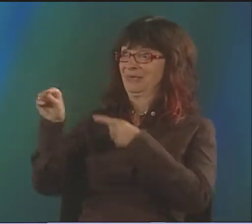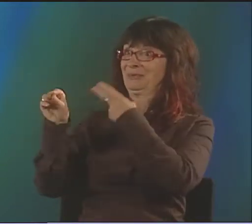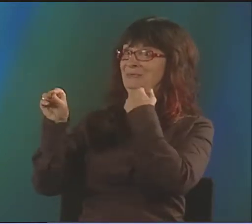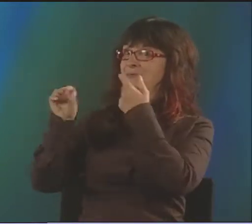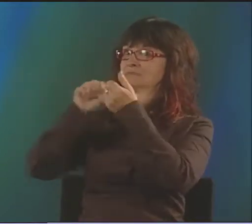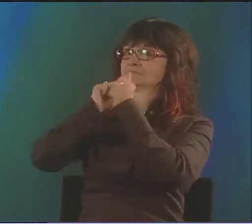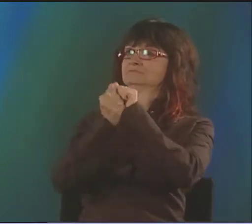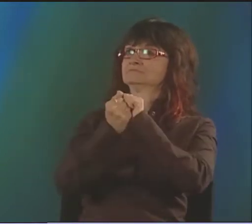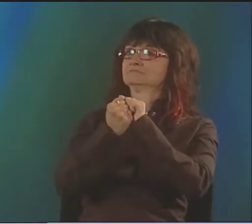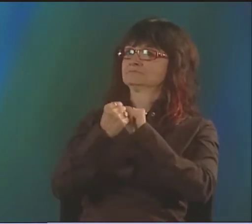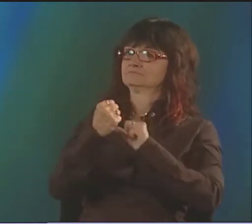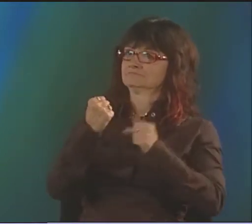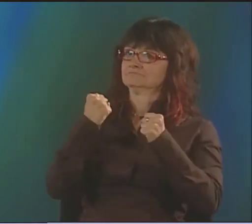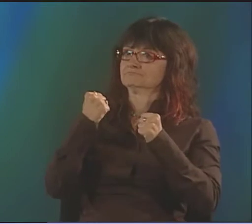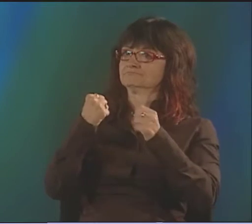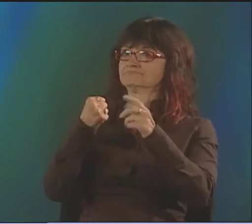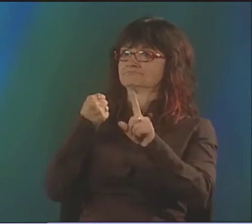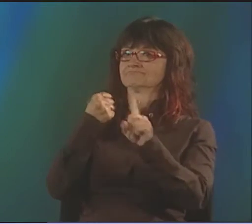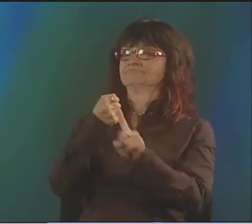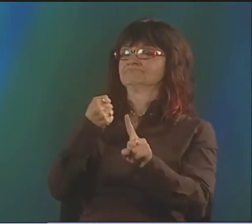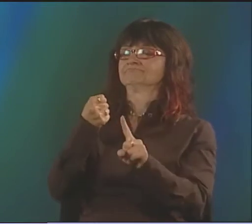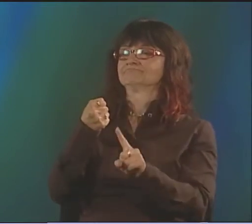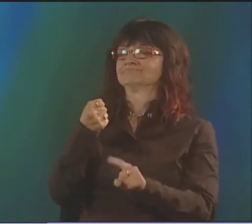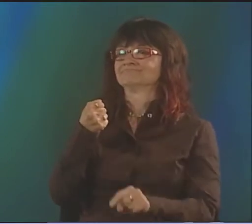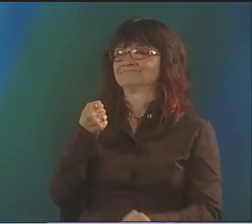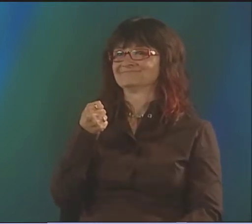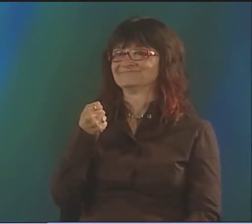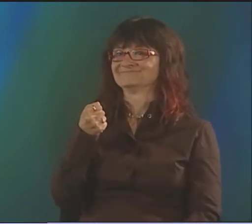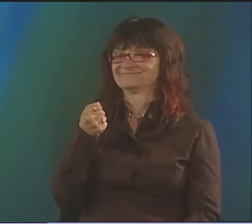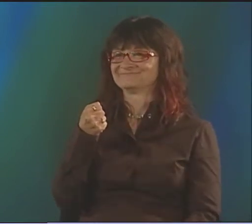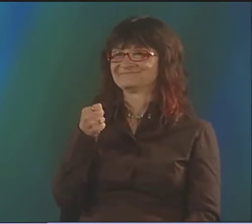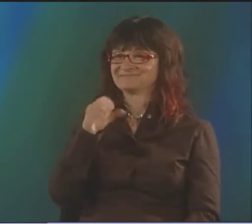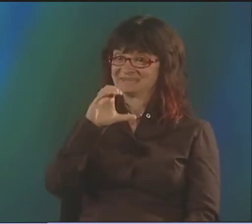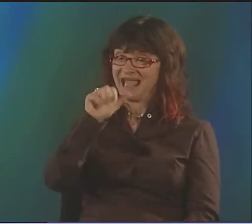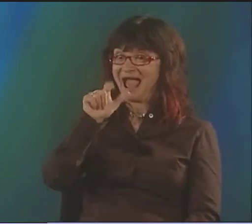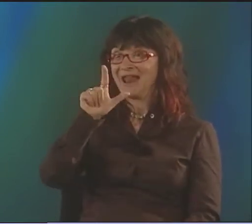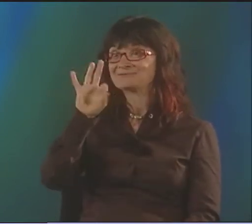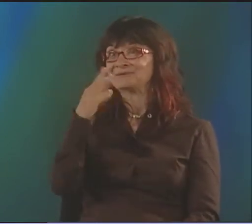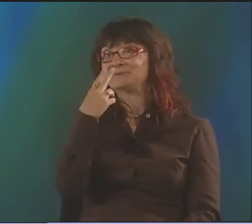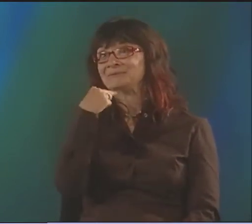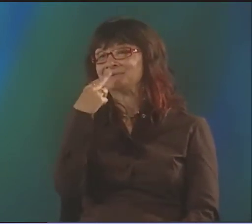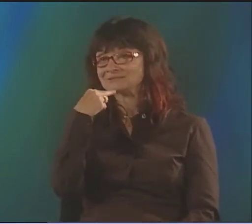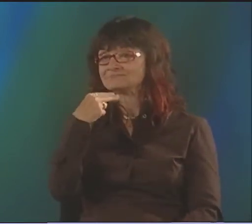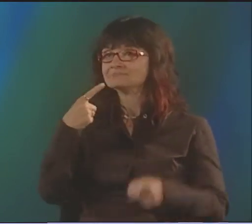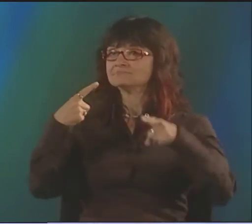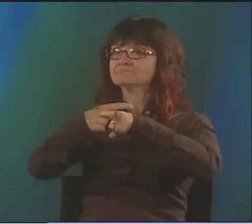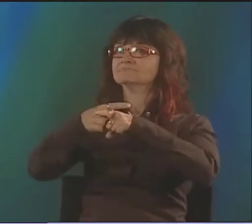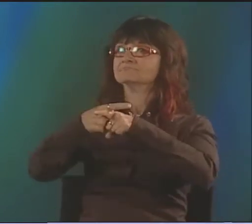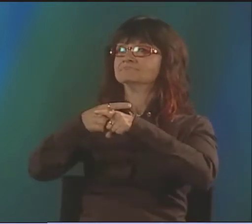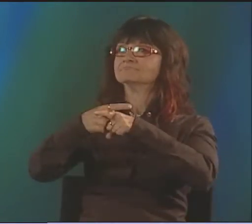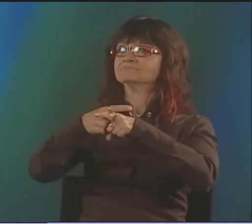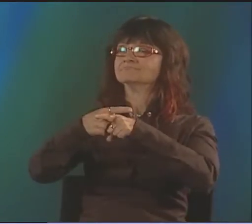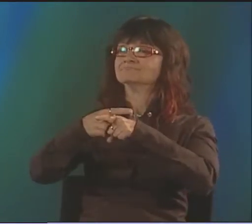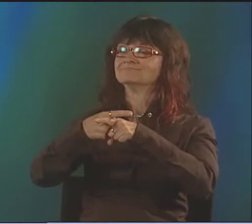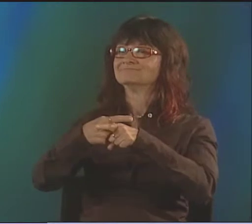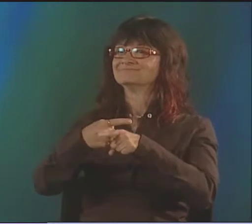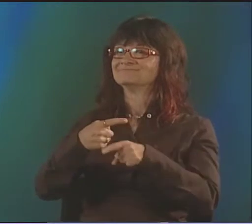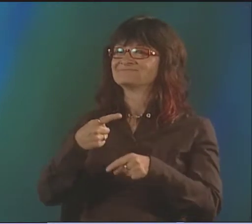SO THEY'RE FUN, AND THEY'RE WITTY. BUT I DECIDED I WANTED TO DO SOMETHING A LITTLE BIT MORE POWERFUL.